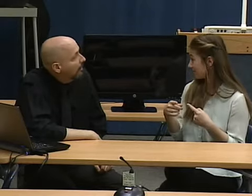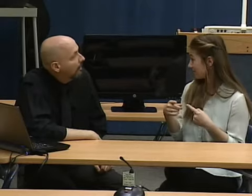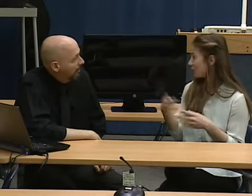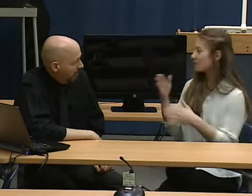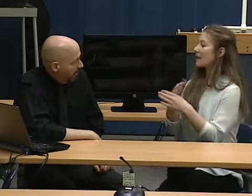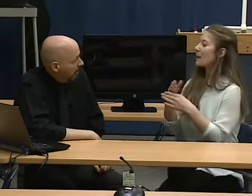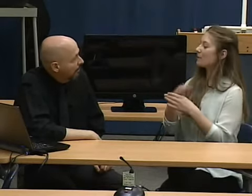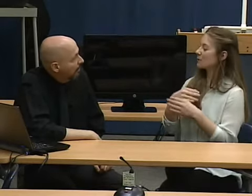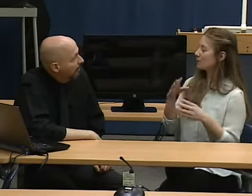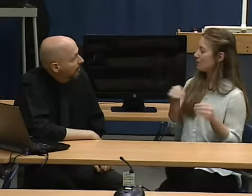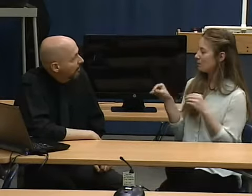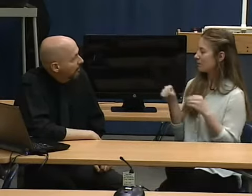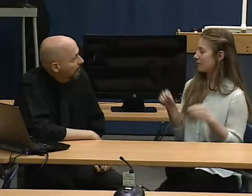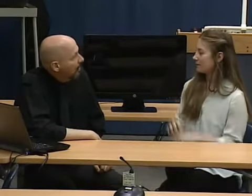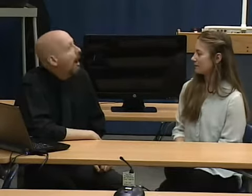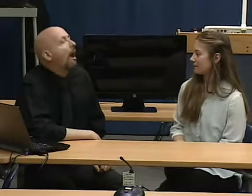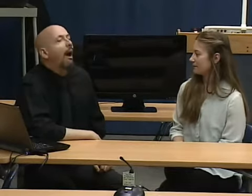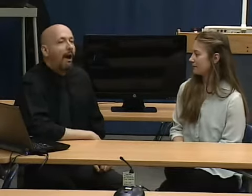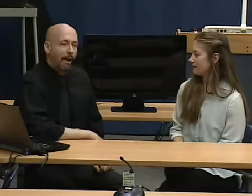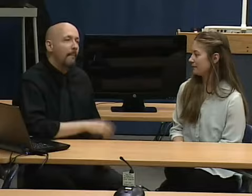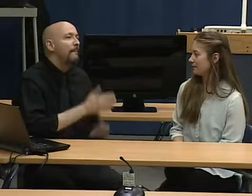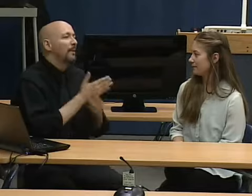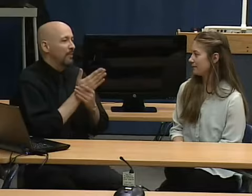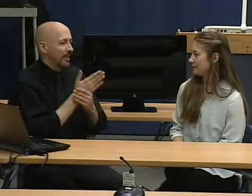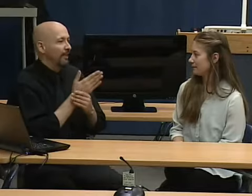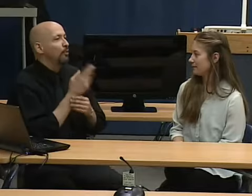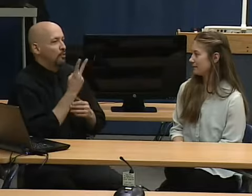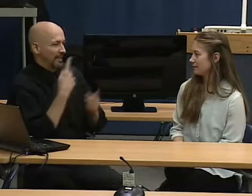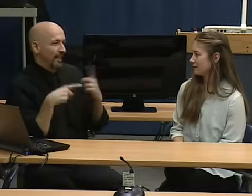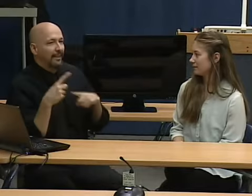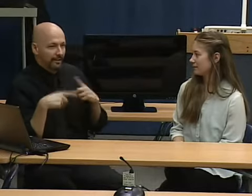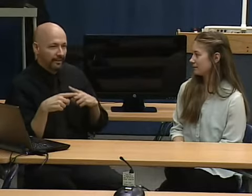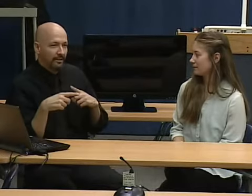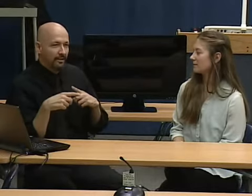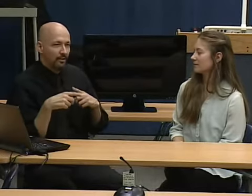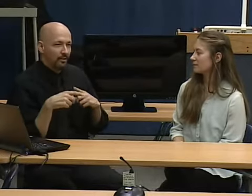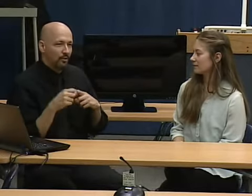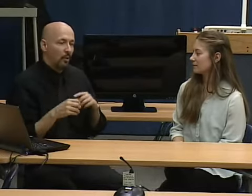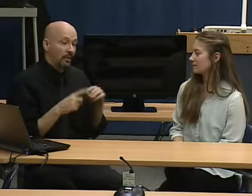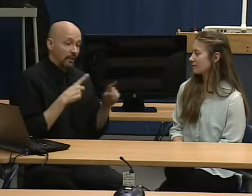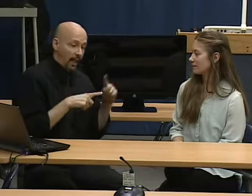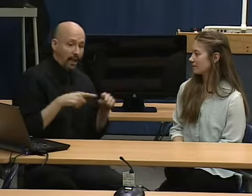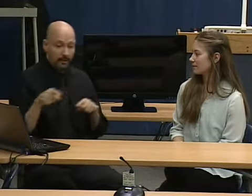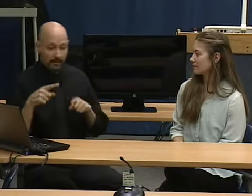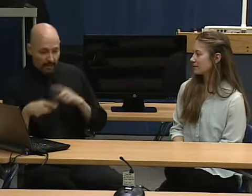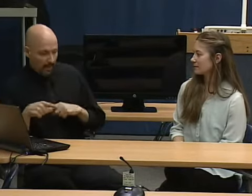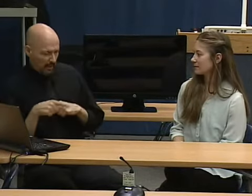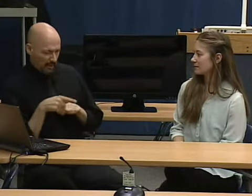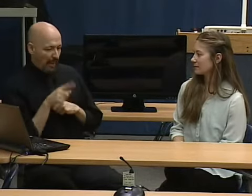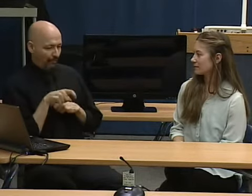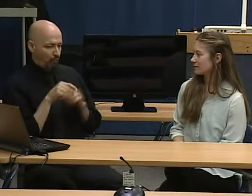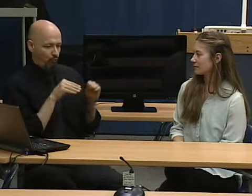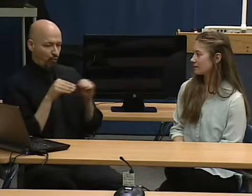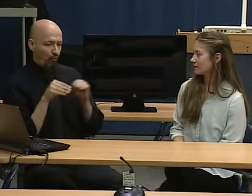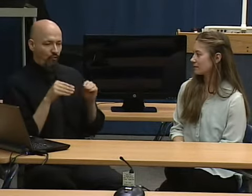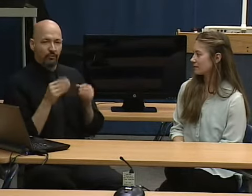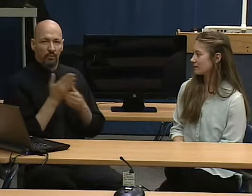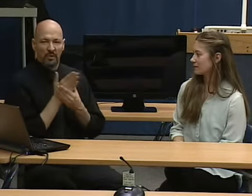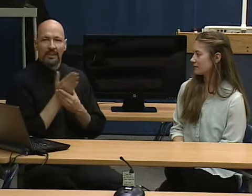It's a movement between two signs. Yes, it is between two signs. So here's a sign and here's a sign. To get from one to the other,